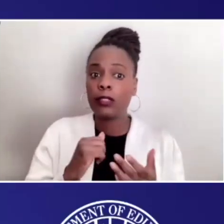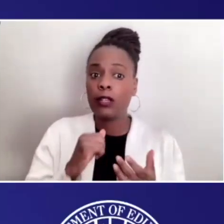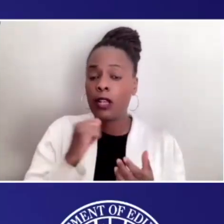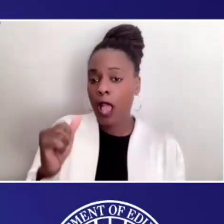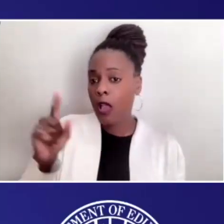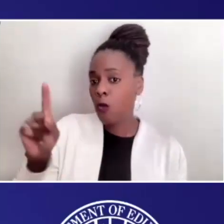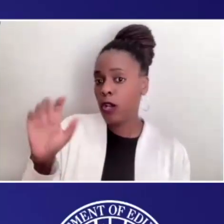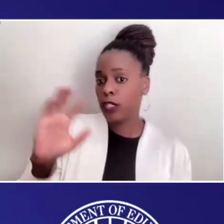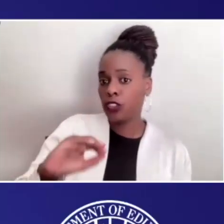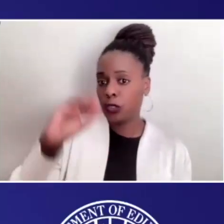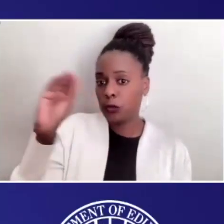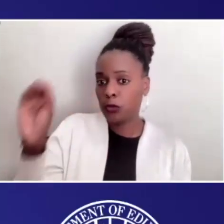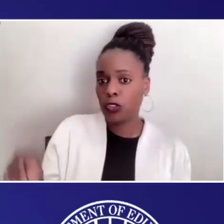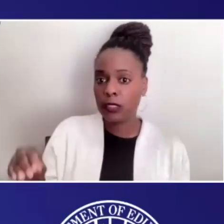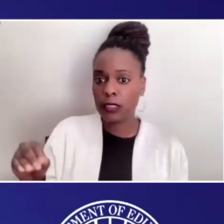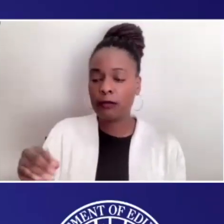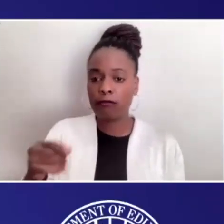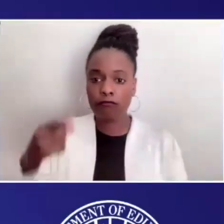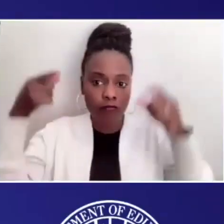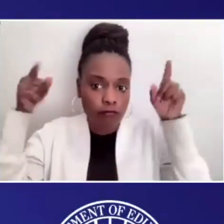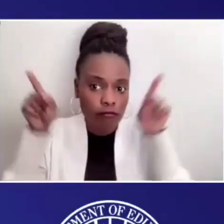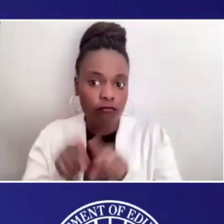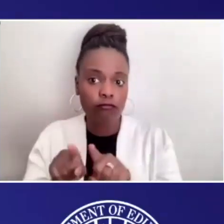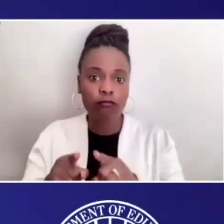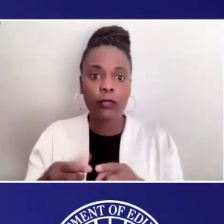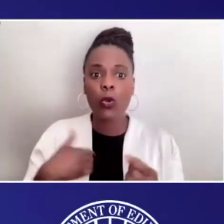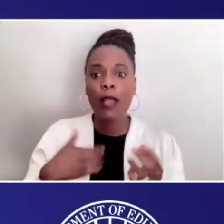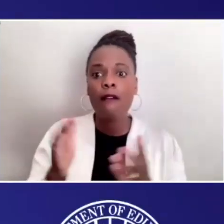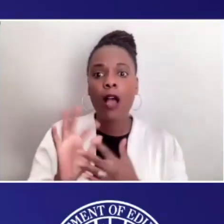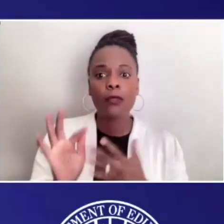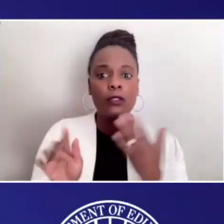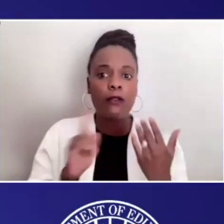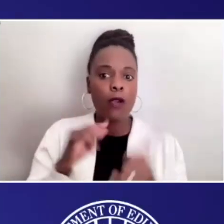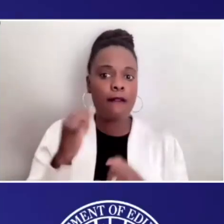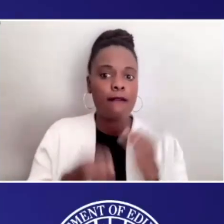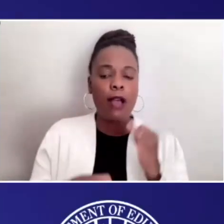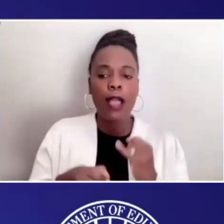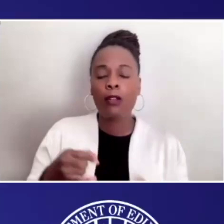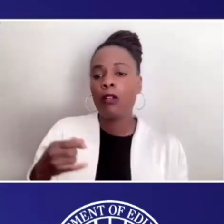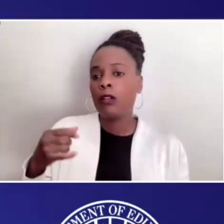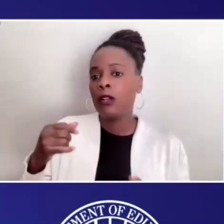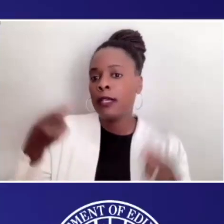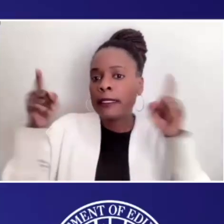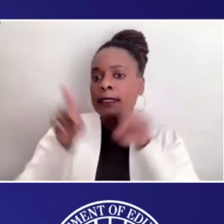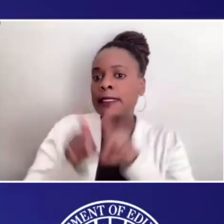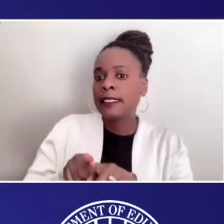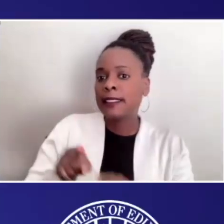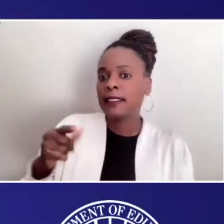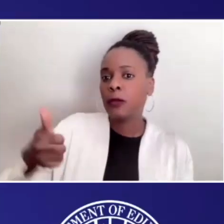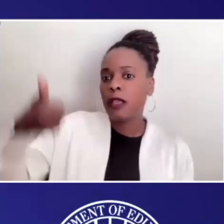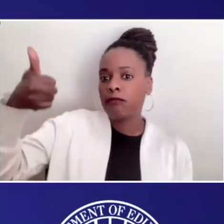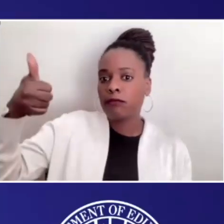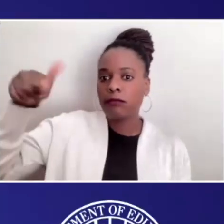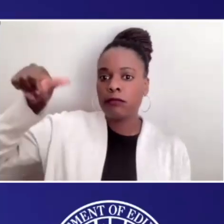certainty, you had the option for final consensus to be thumbs up, thumbs sideways, thumbs down.